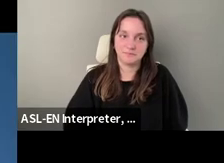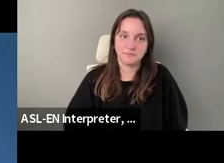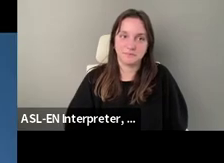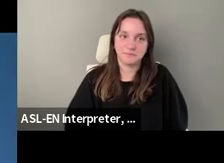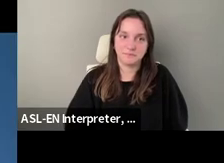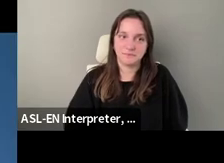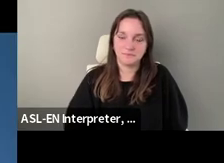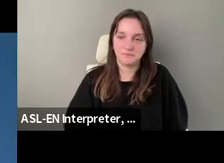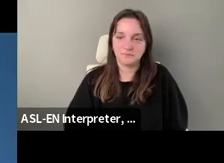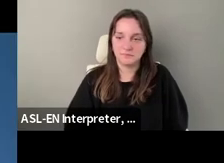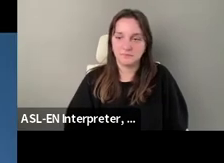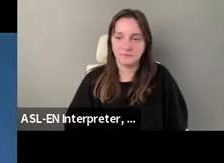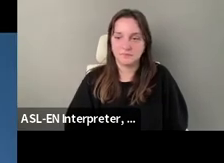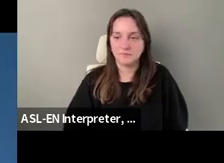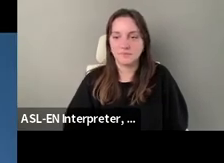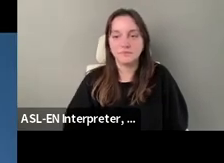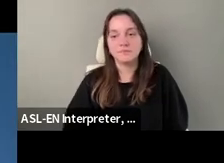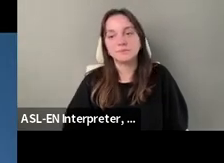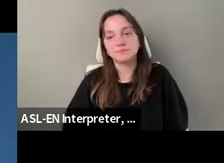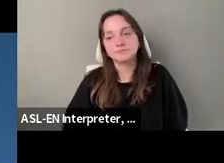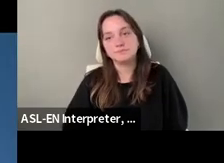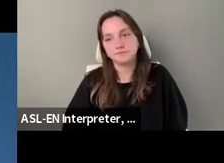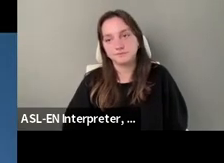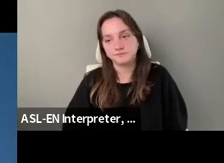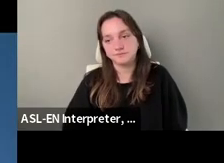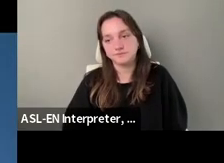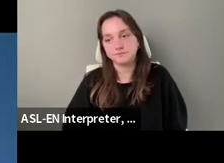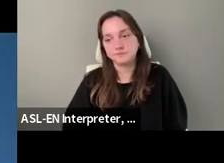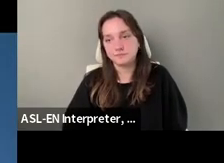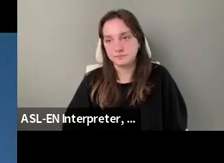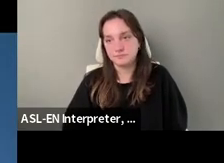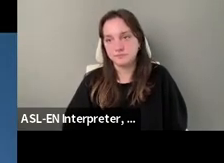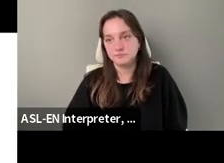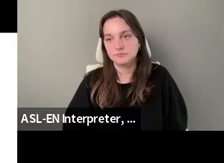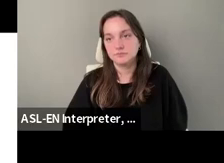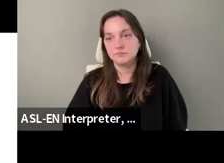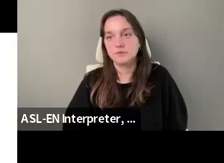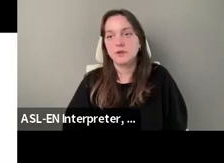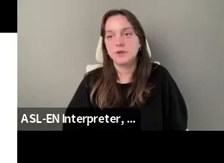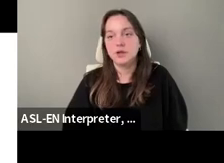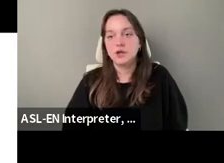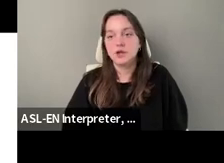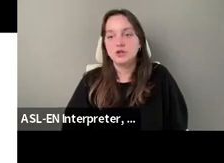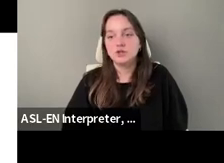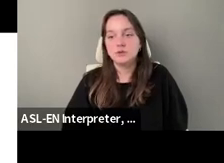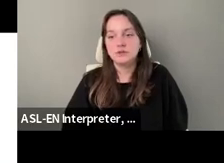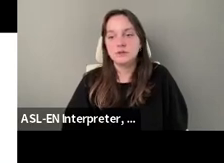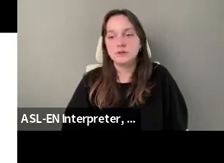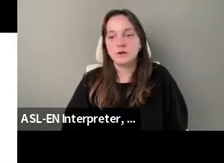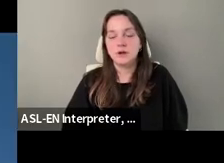Next slide. Due to -- sorry, I need -- yes, the audism slide is where I